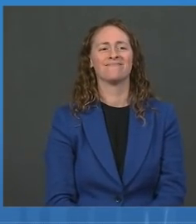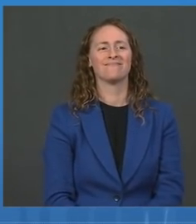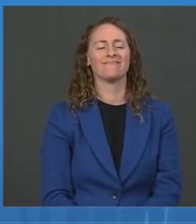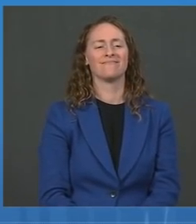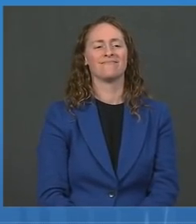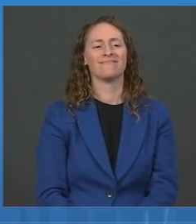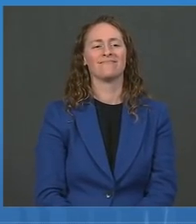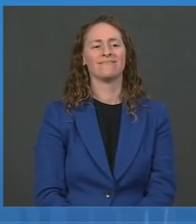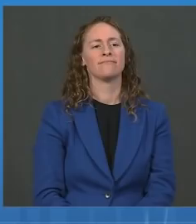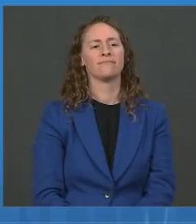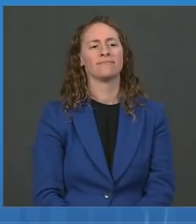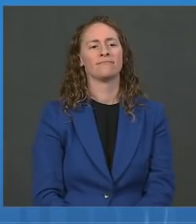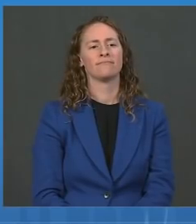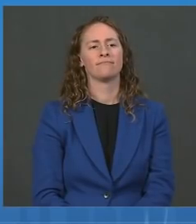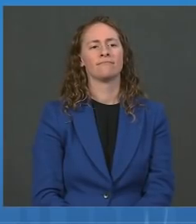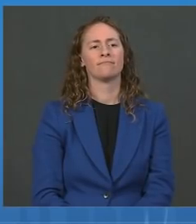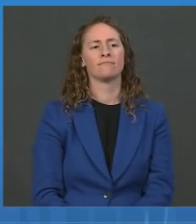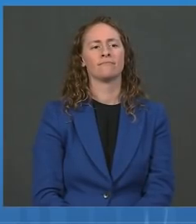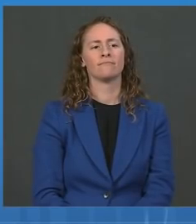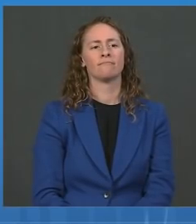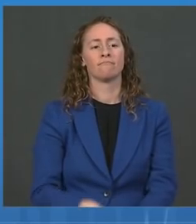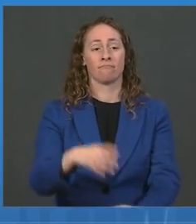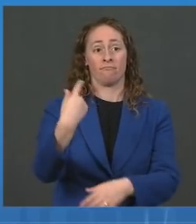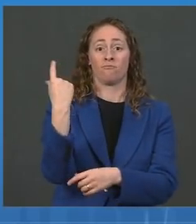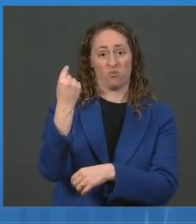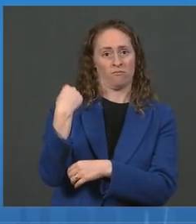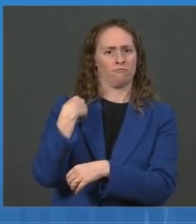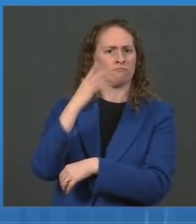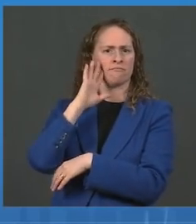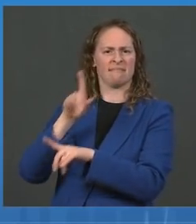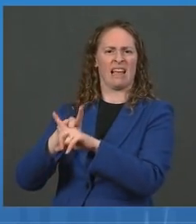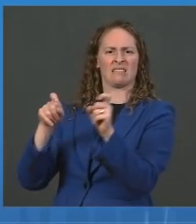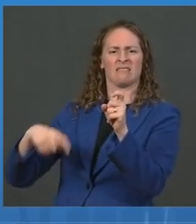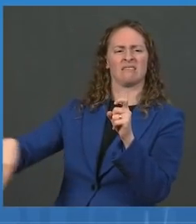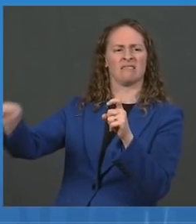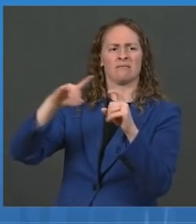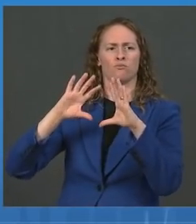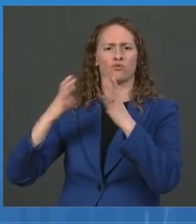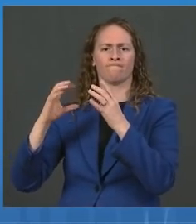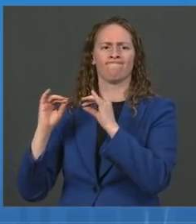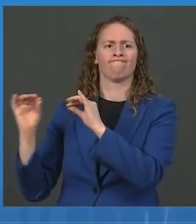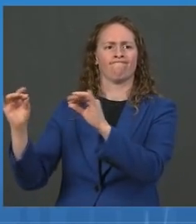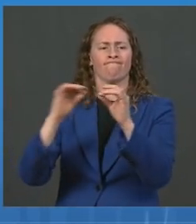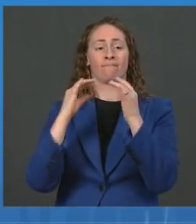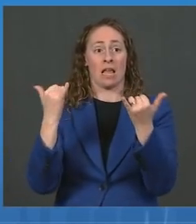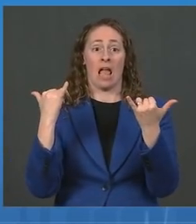to our Advisory Committee on Immunization Practices. Currently, fully vaccinated is two doses of Pfizer